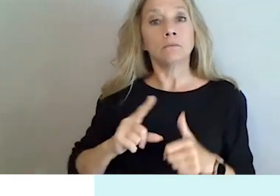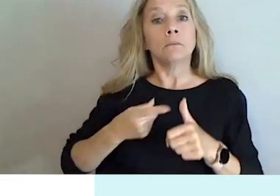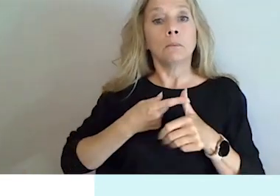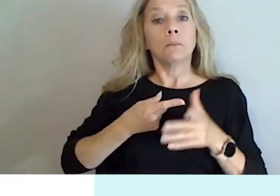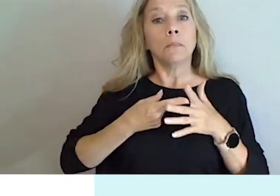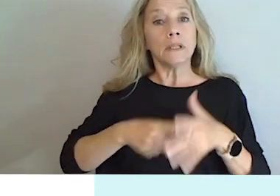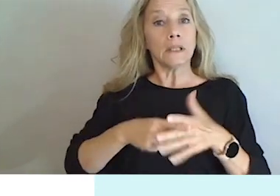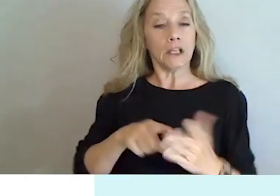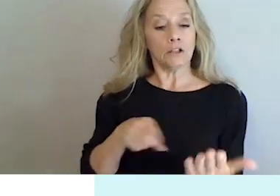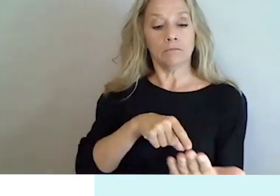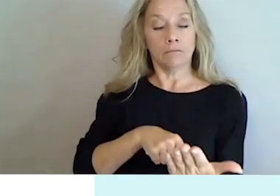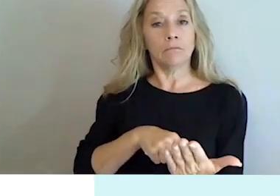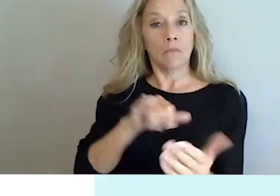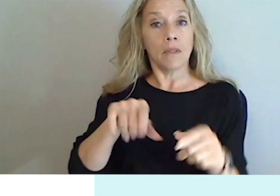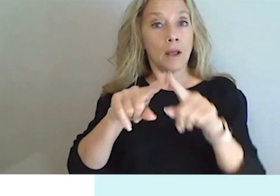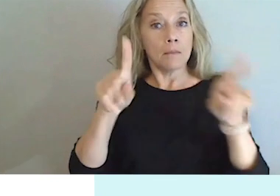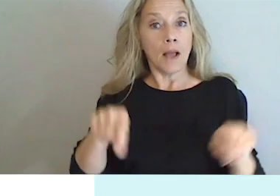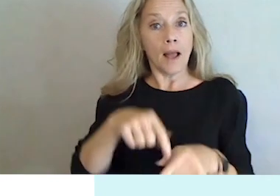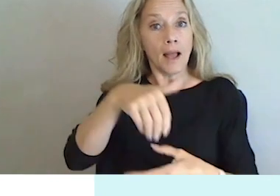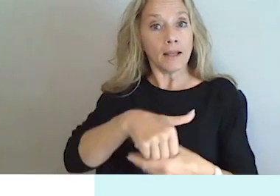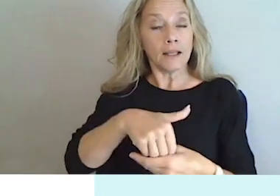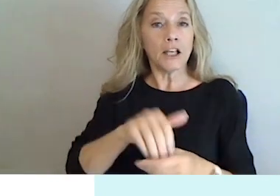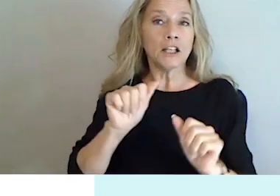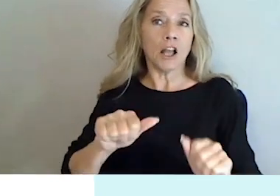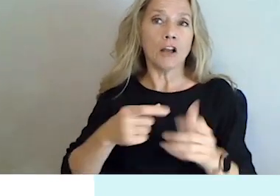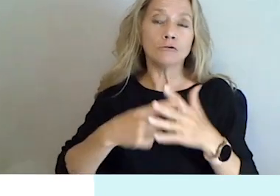The beginning of this section, which could begin anywhere from pages seven